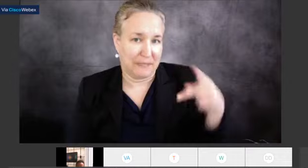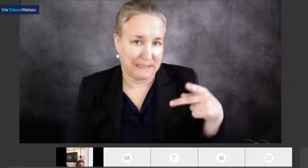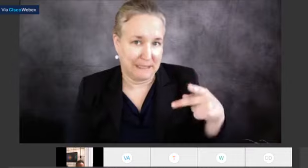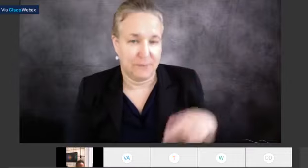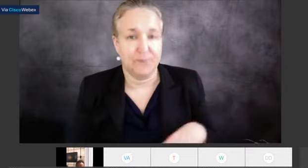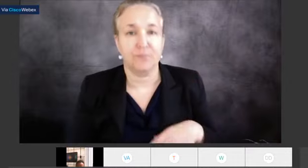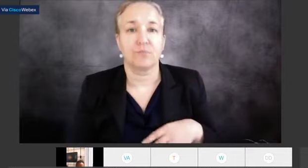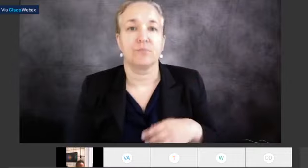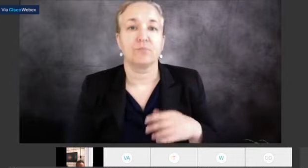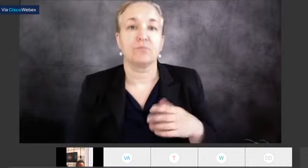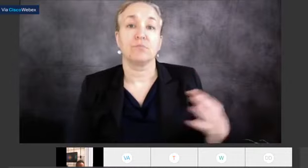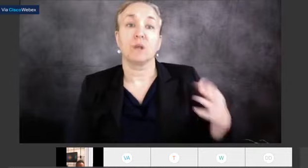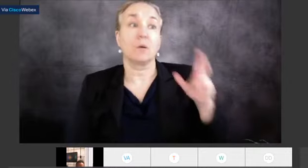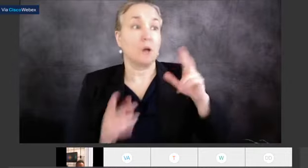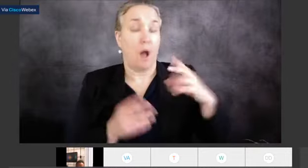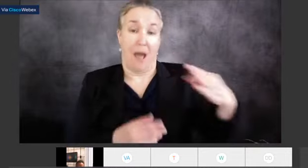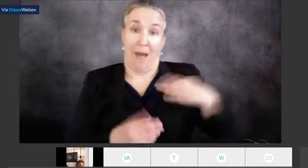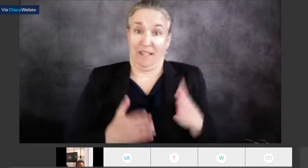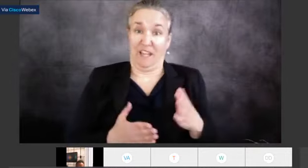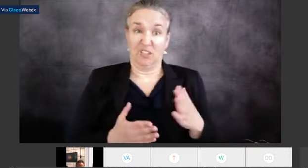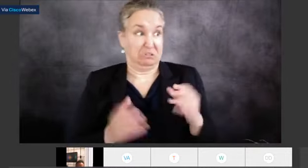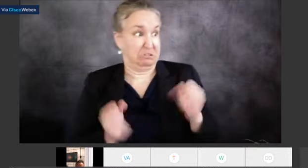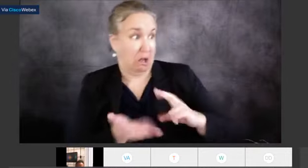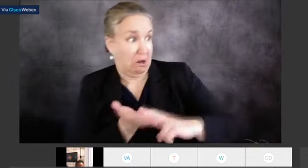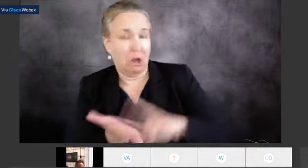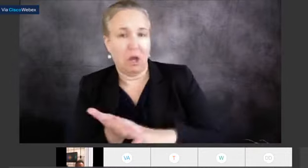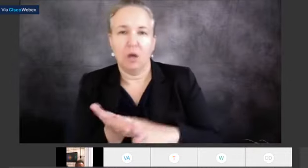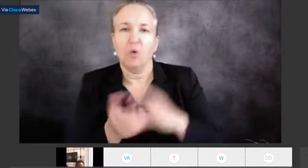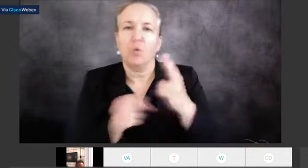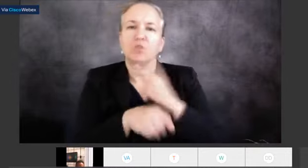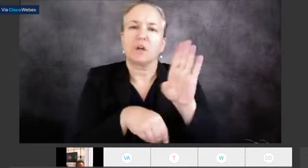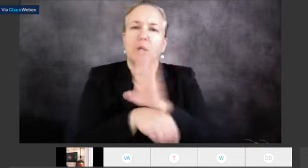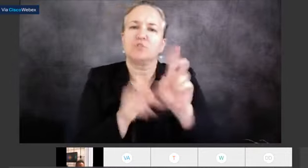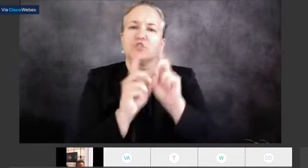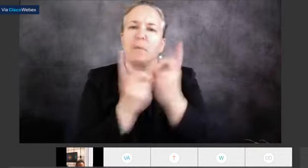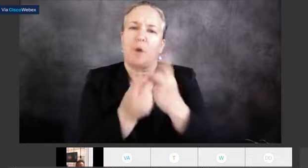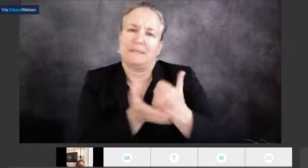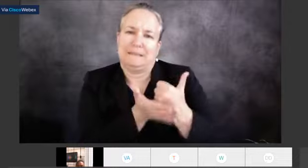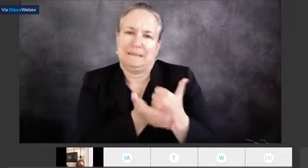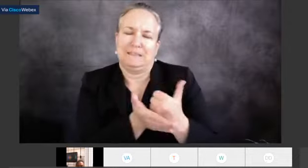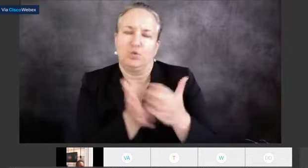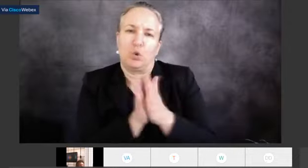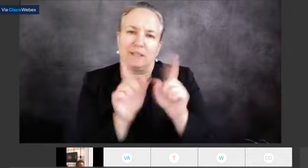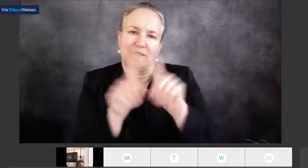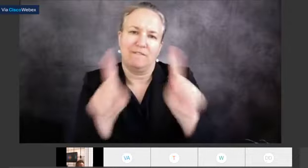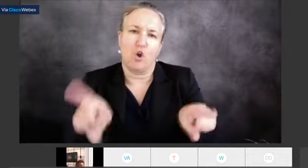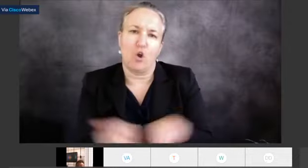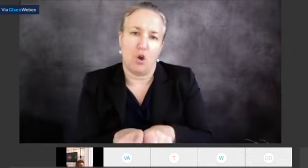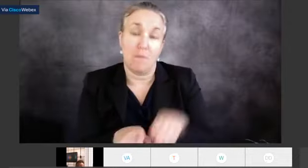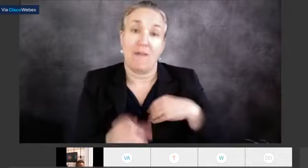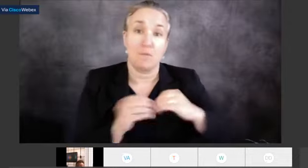and eligible applicants with questions can use the commerce department's assistance request form to submit questions